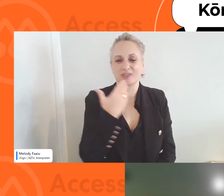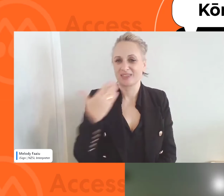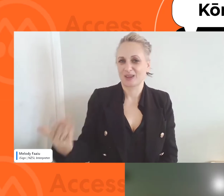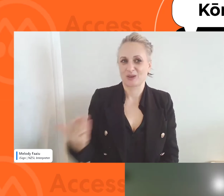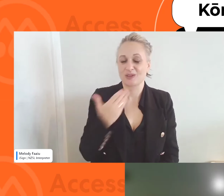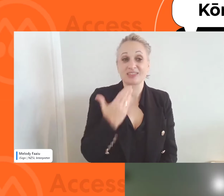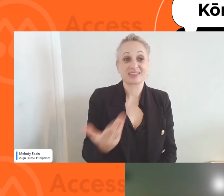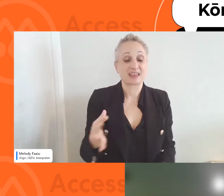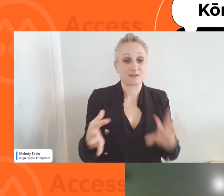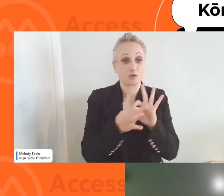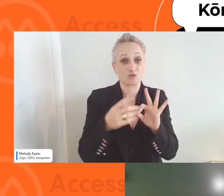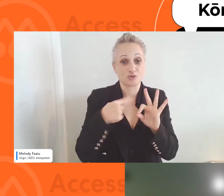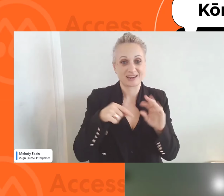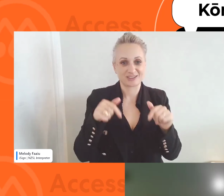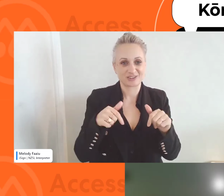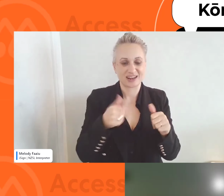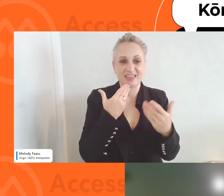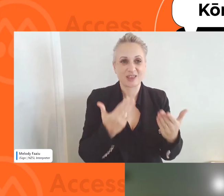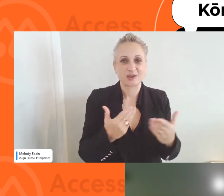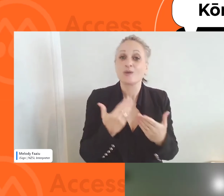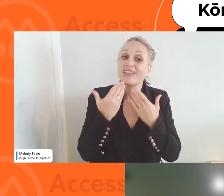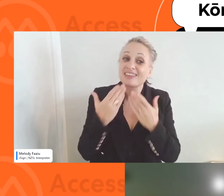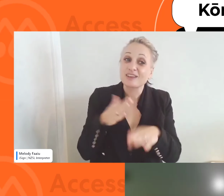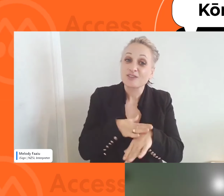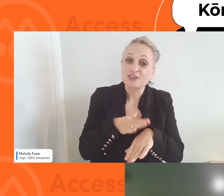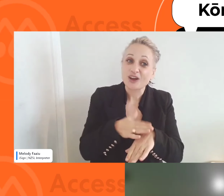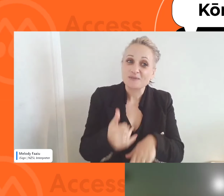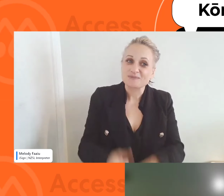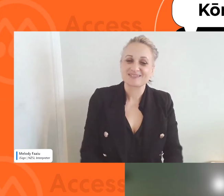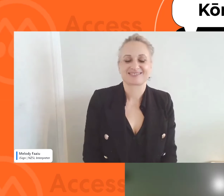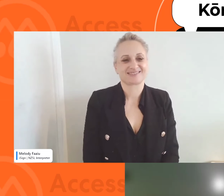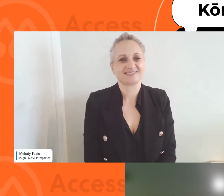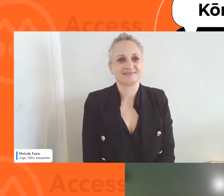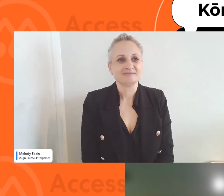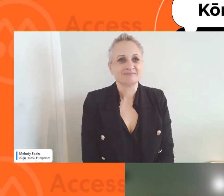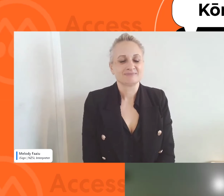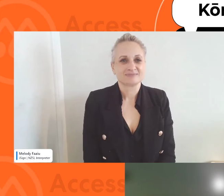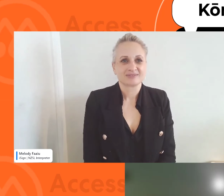today. Thank you for your time. Yes, and I will reach out of line